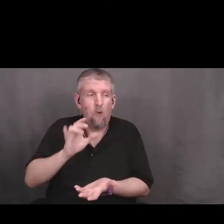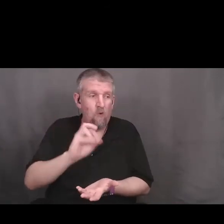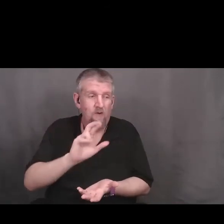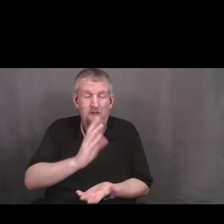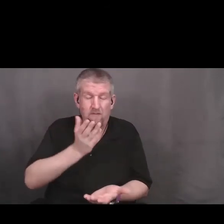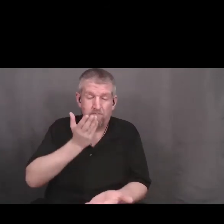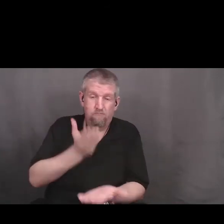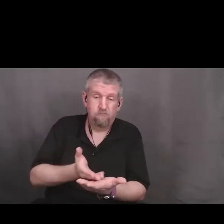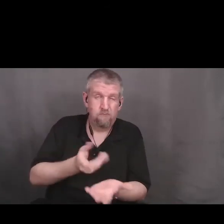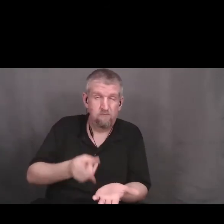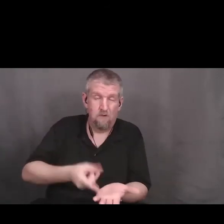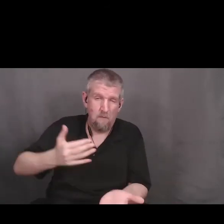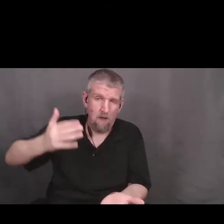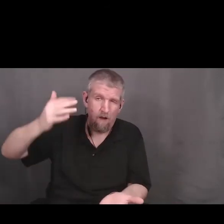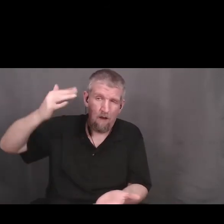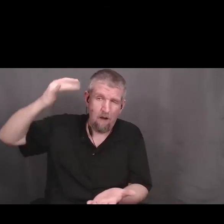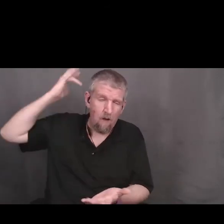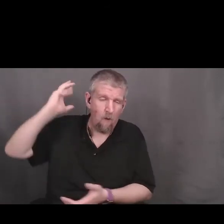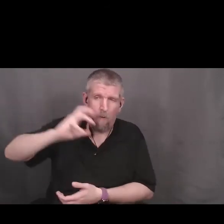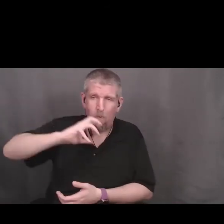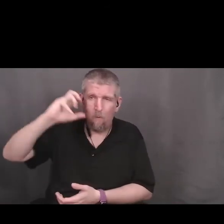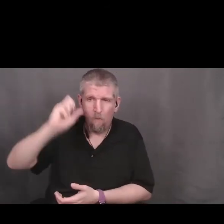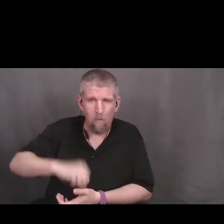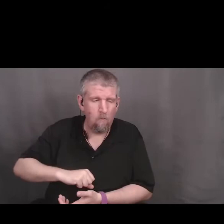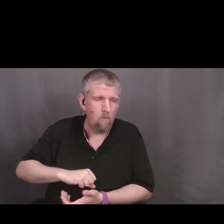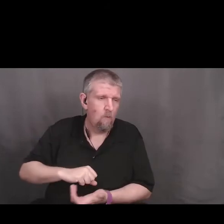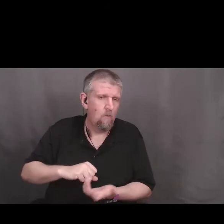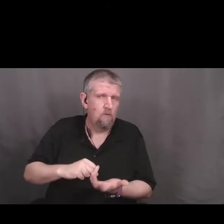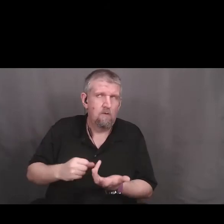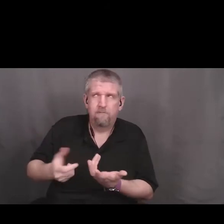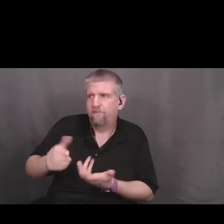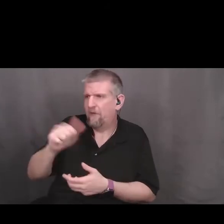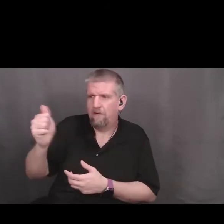so, maybe the client had records going back 10, 20 years ago,